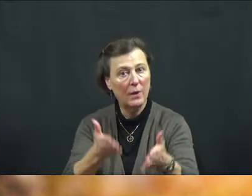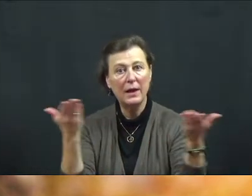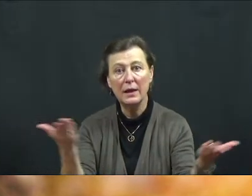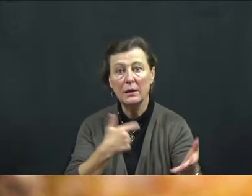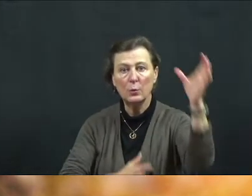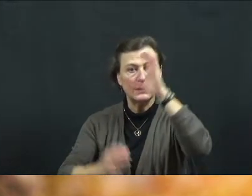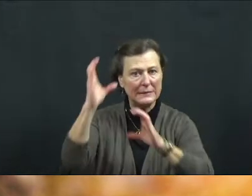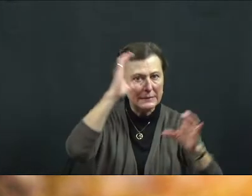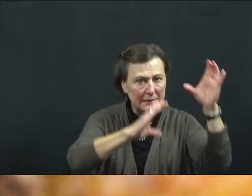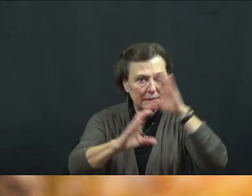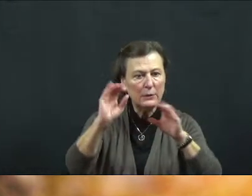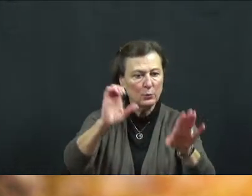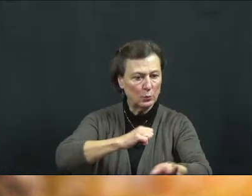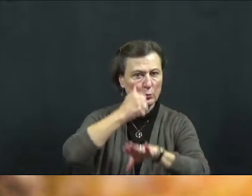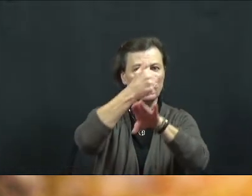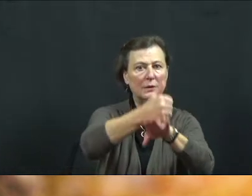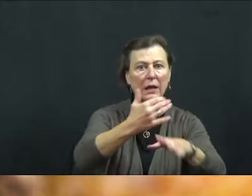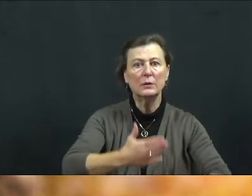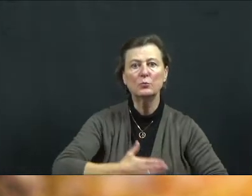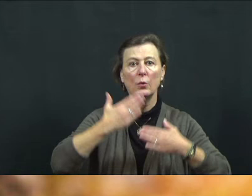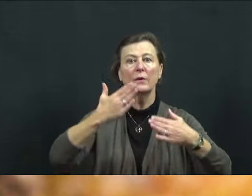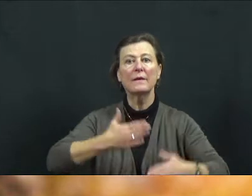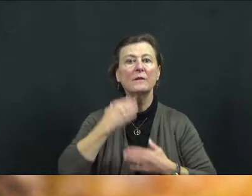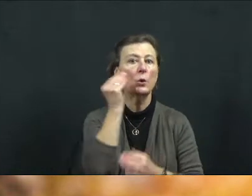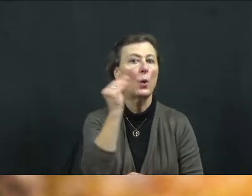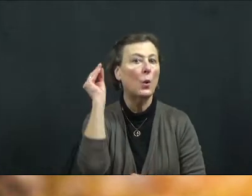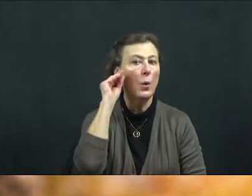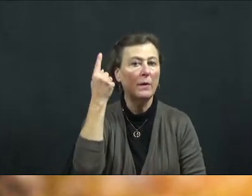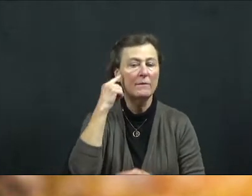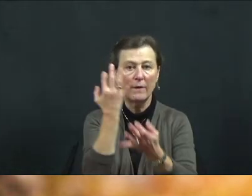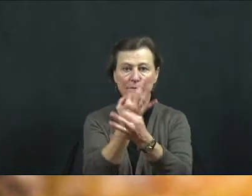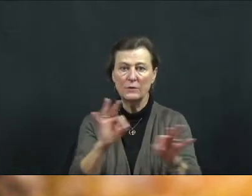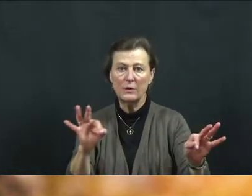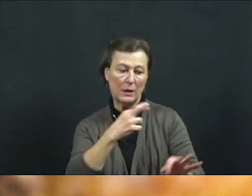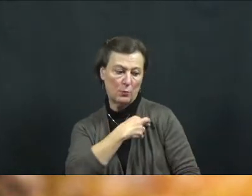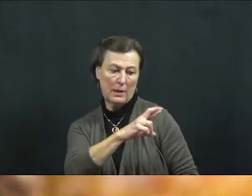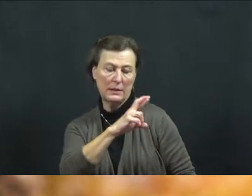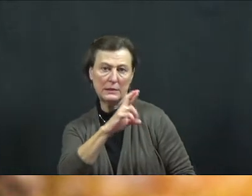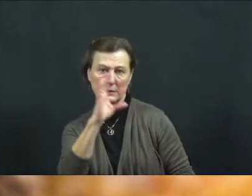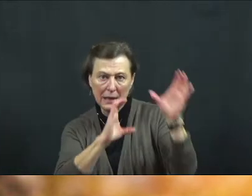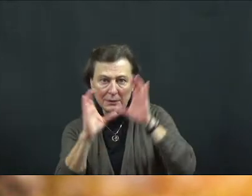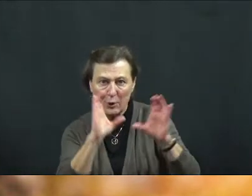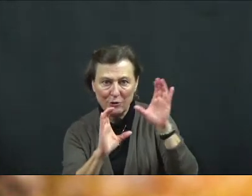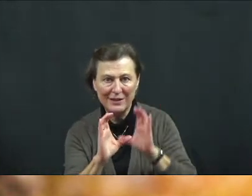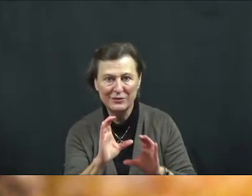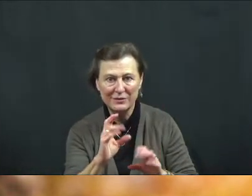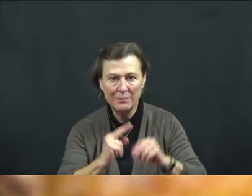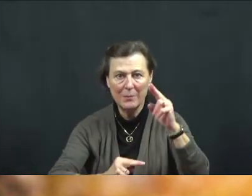Here we seek to create a joyful home for free religious exploration.